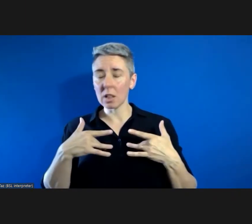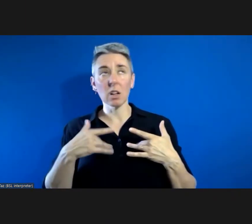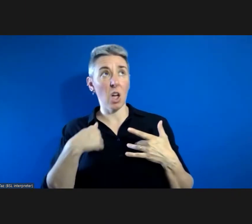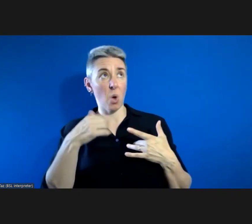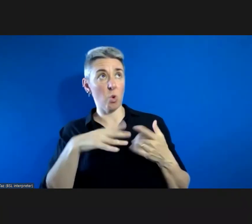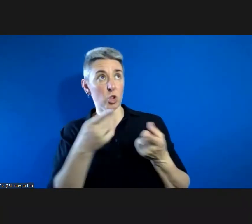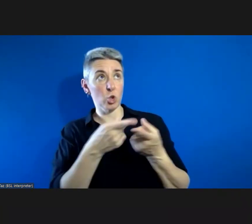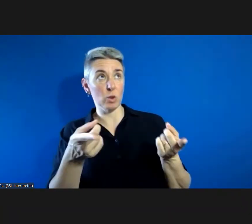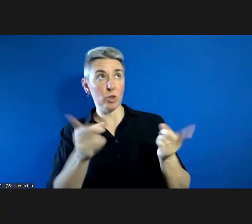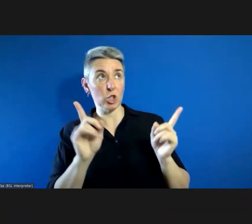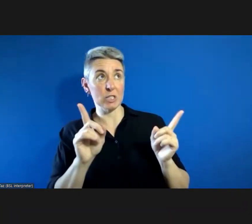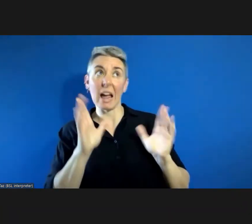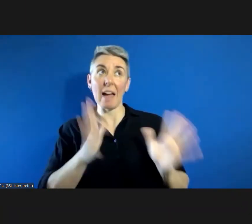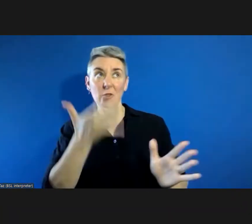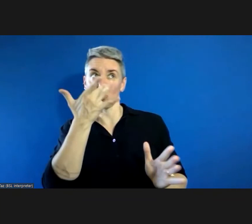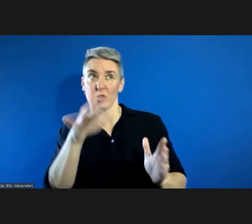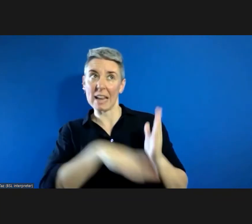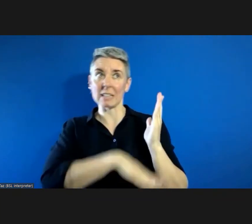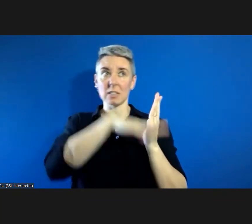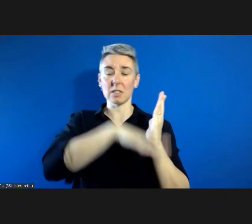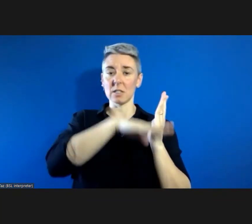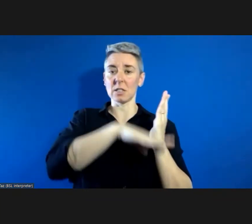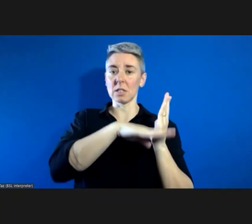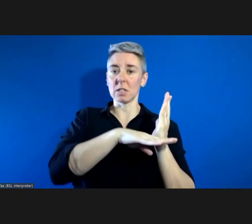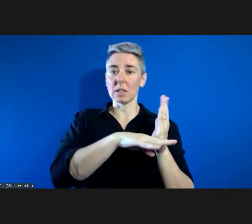So we either don't come at all, or we end up being asked why we don't stay.